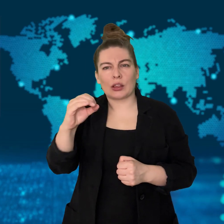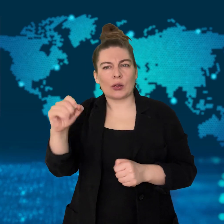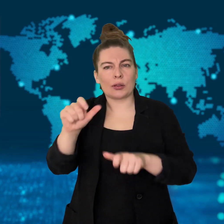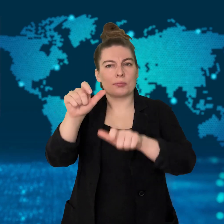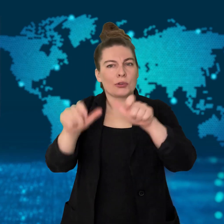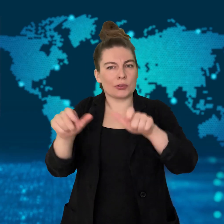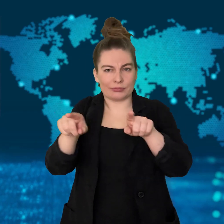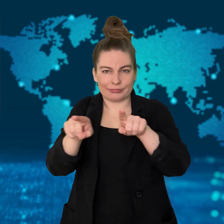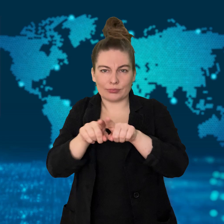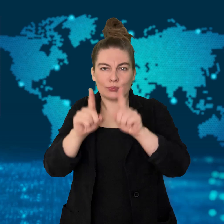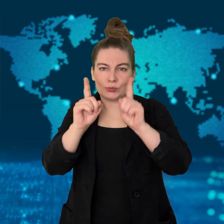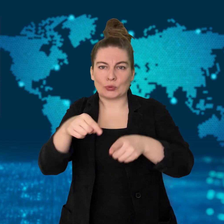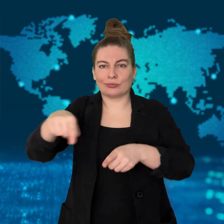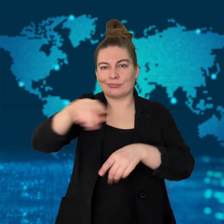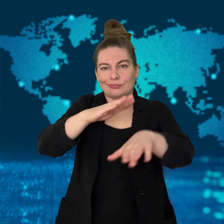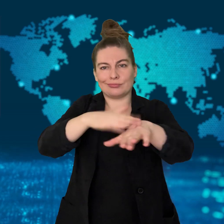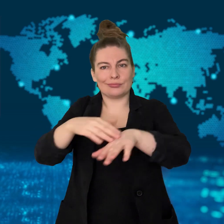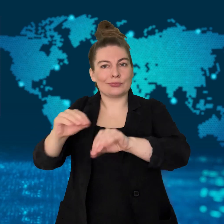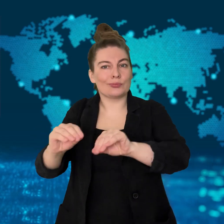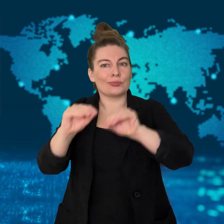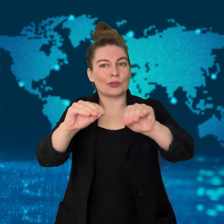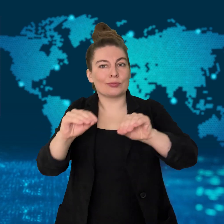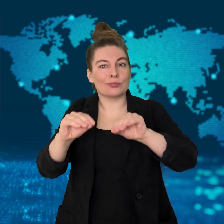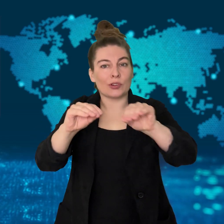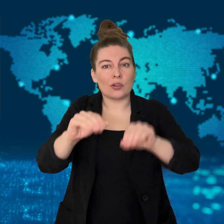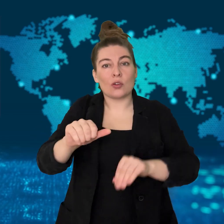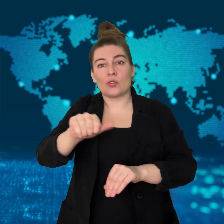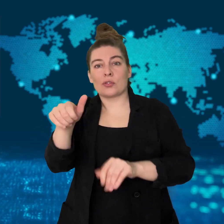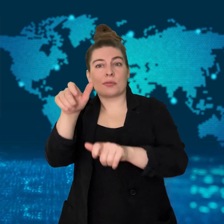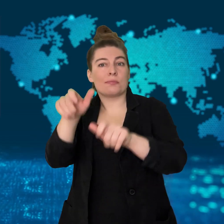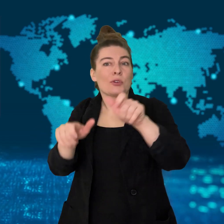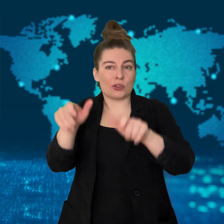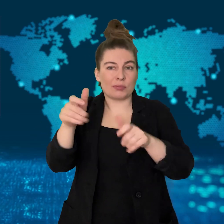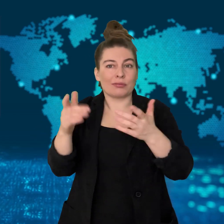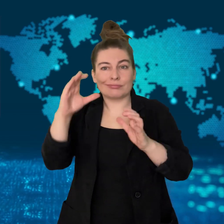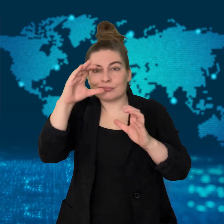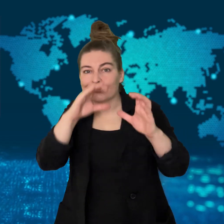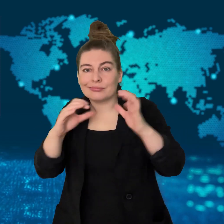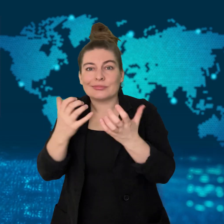and some people sought safety at evacuation centers.